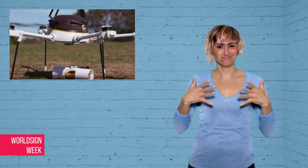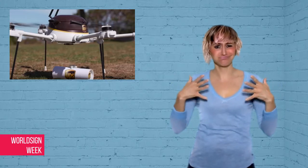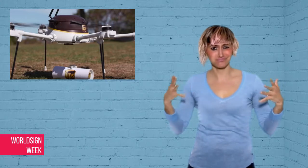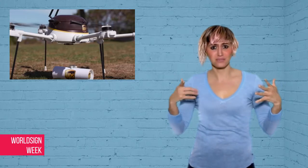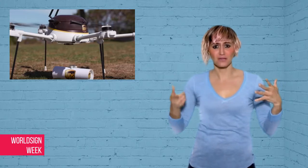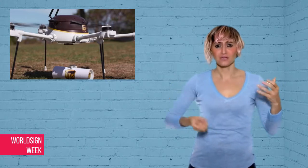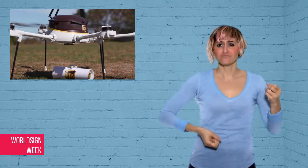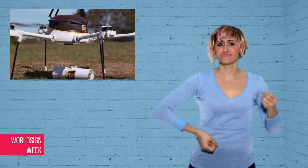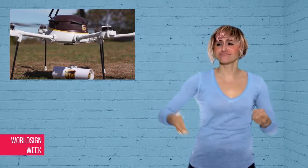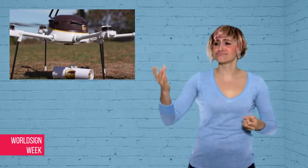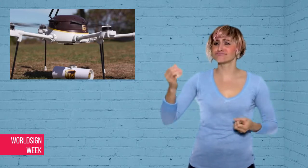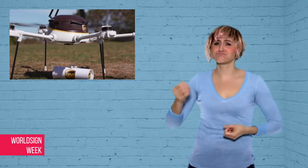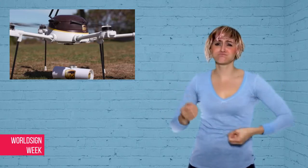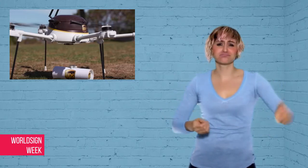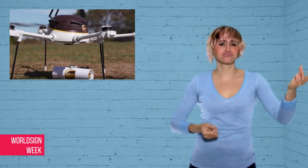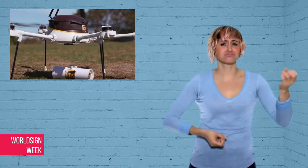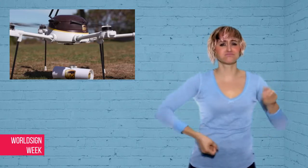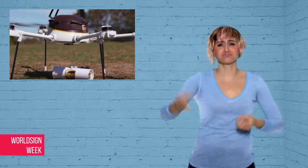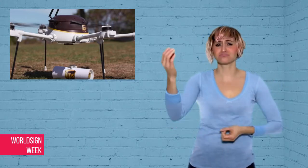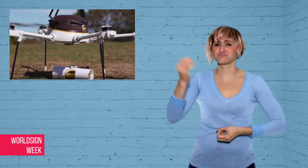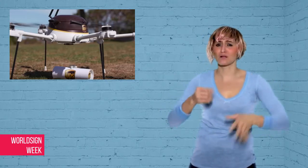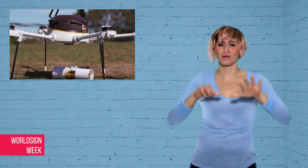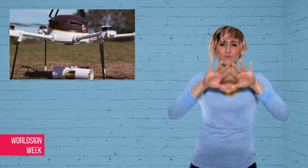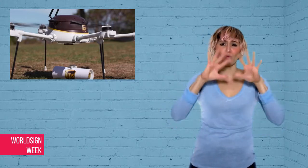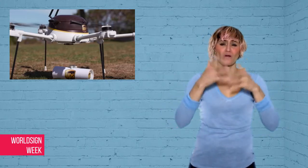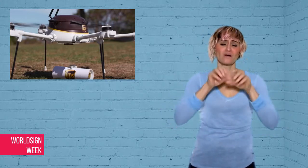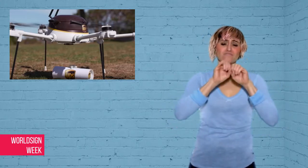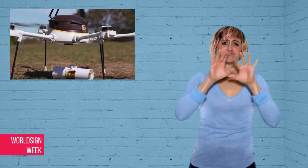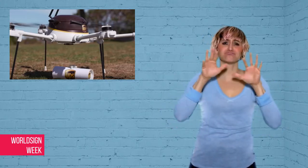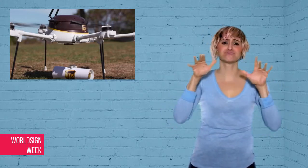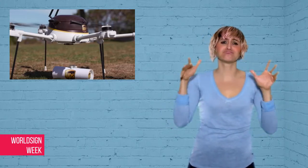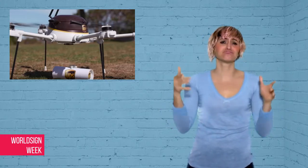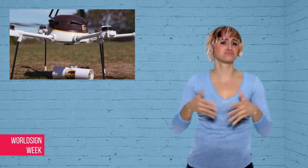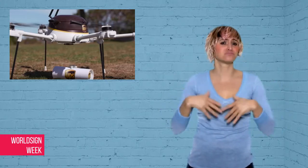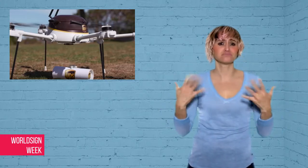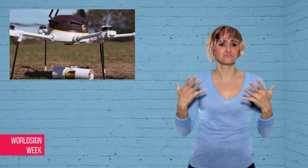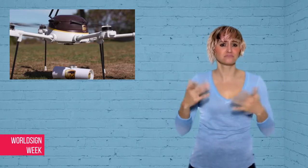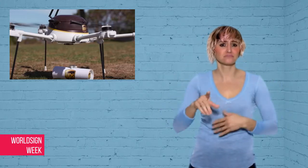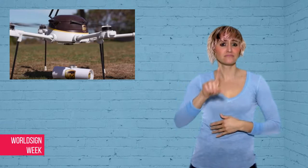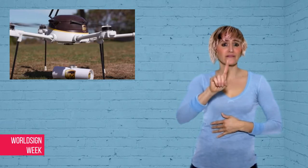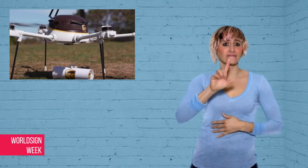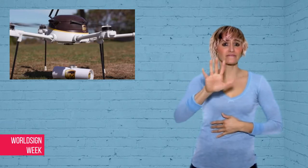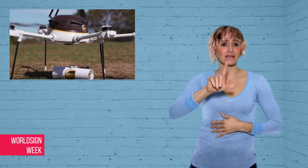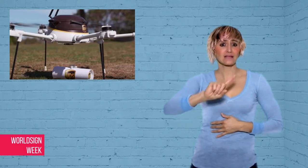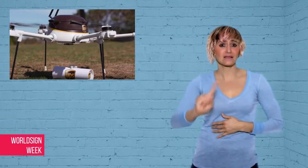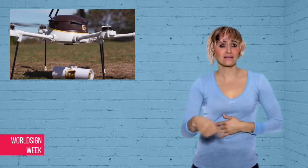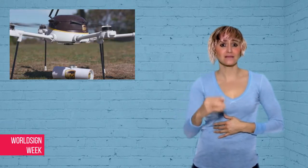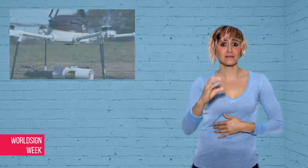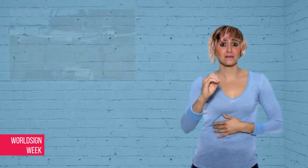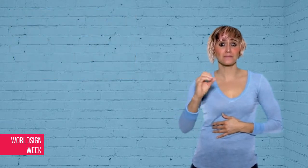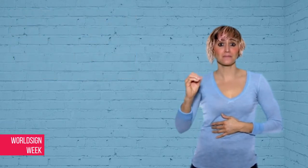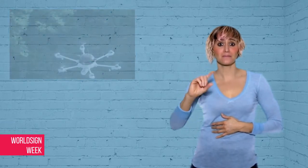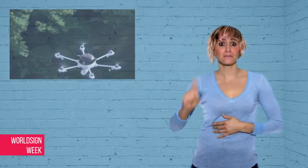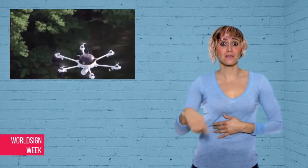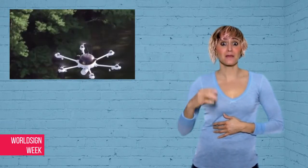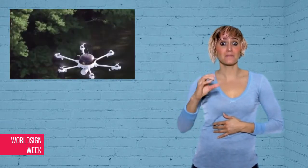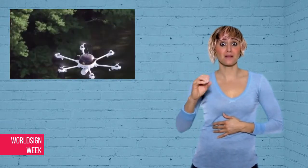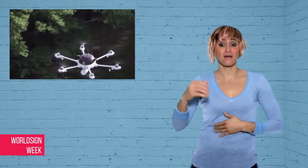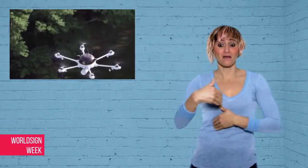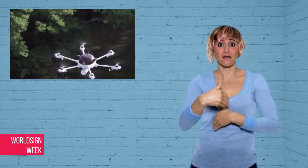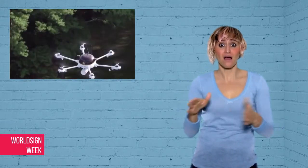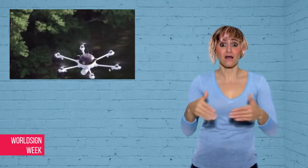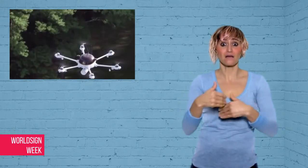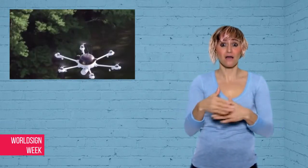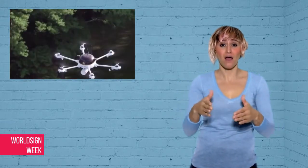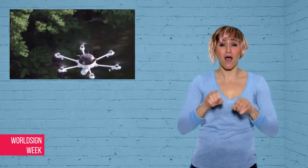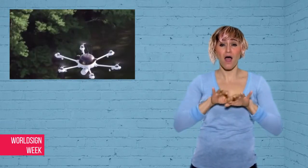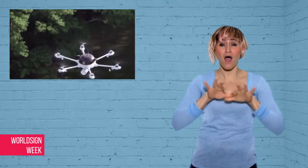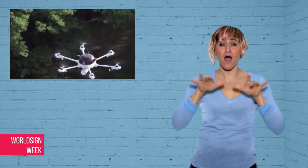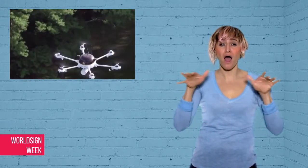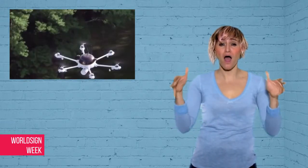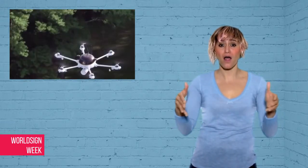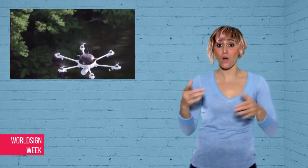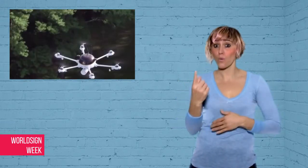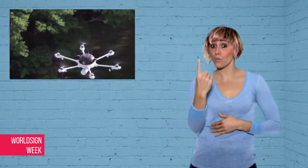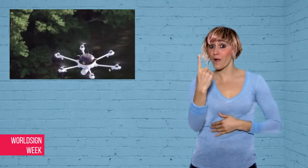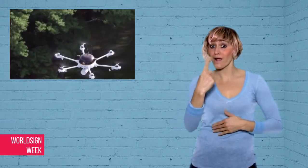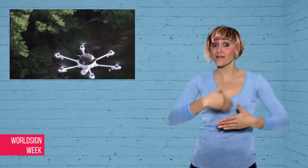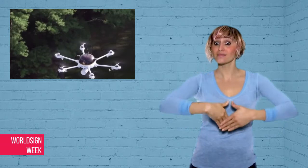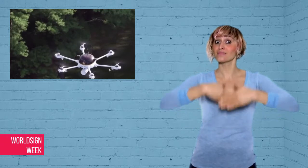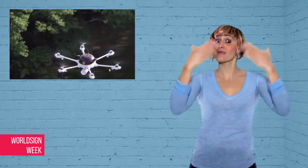That huge fleet delivers more than 15 million